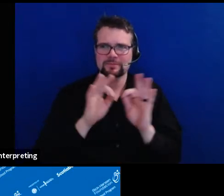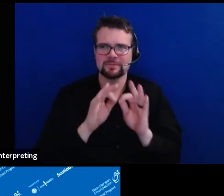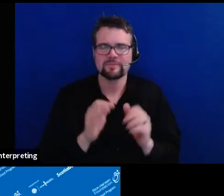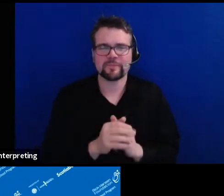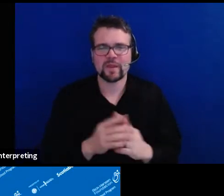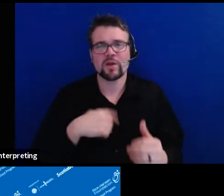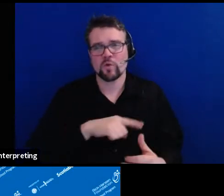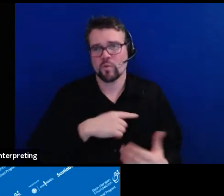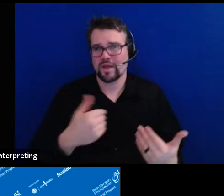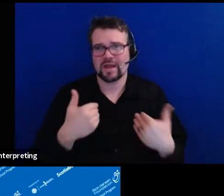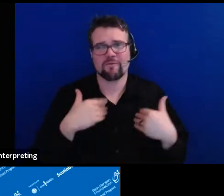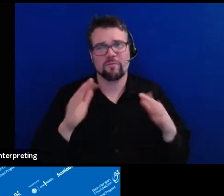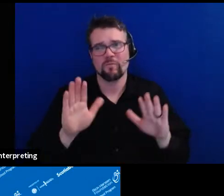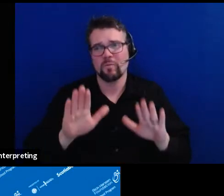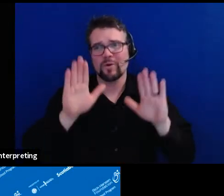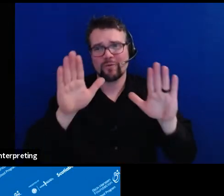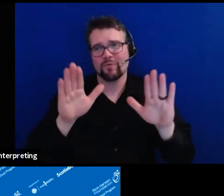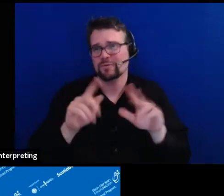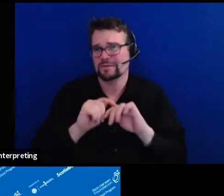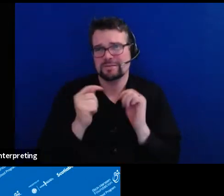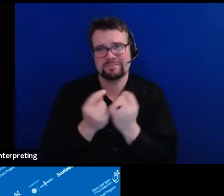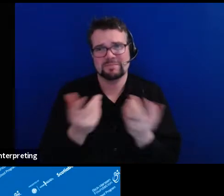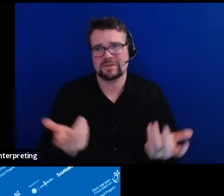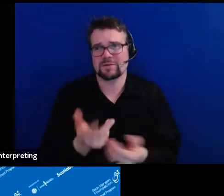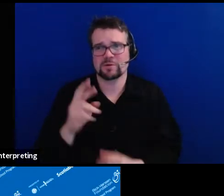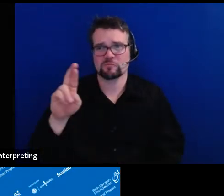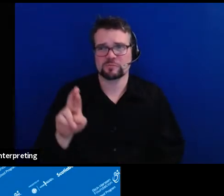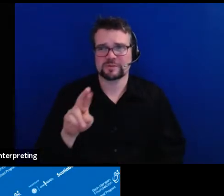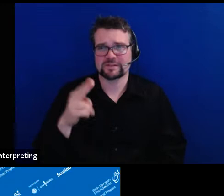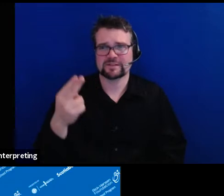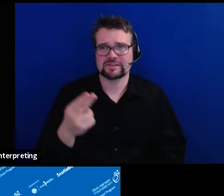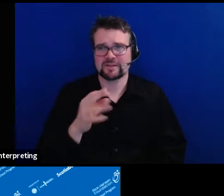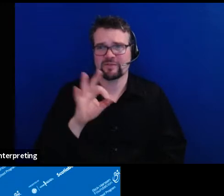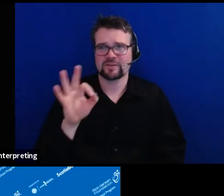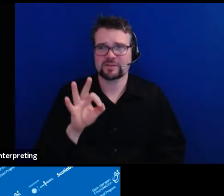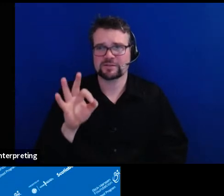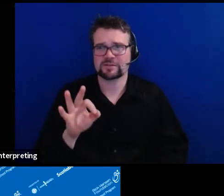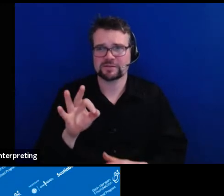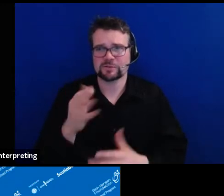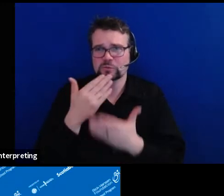AT THE RICK HANSEN FOUNDATION -- FOUNDATION AS WELL.